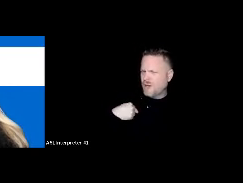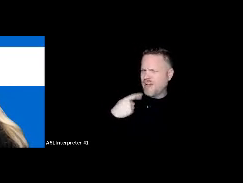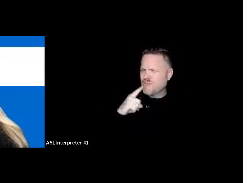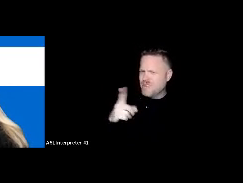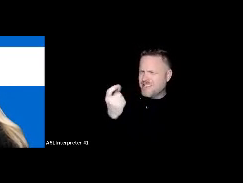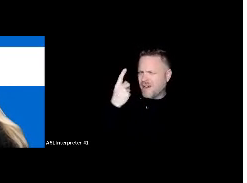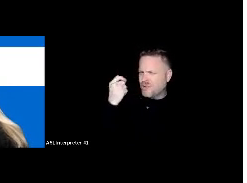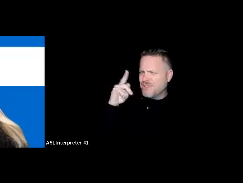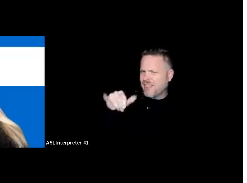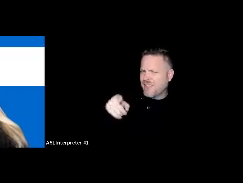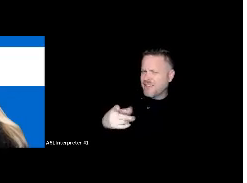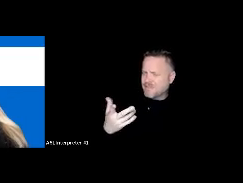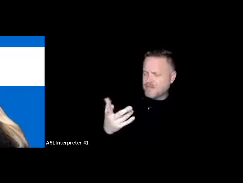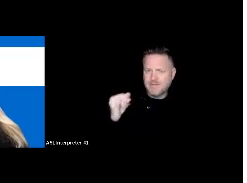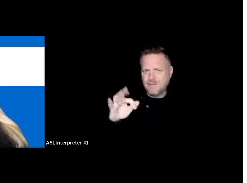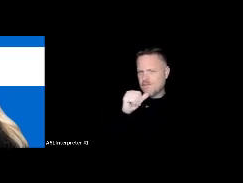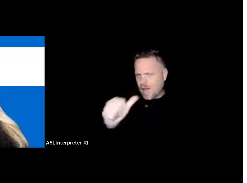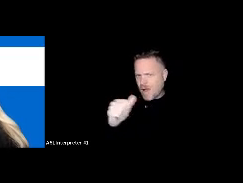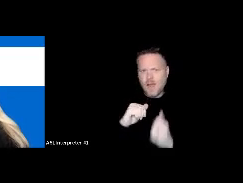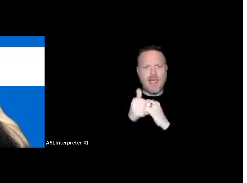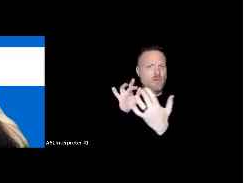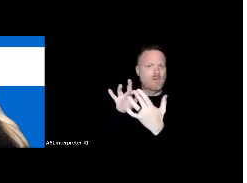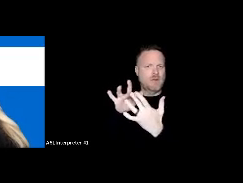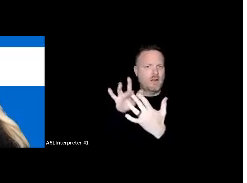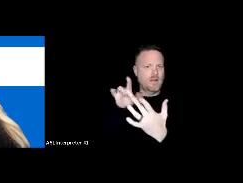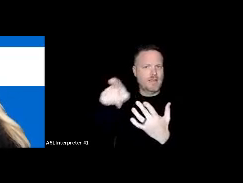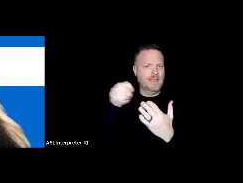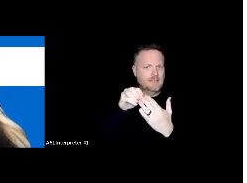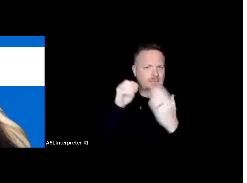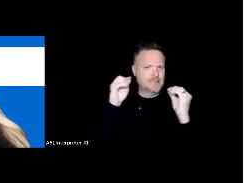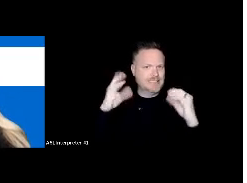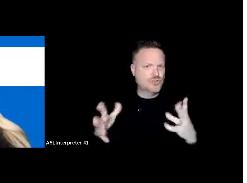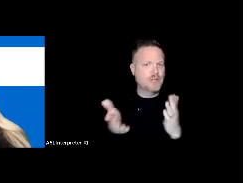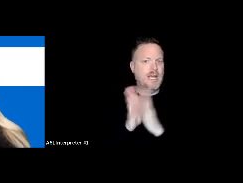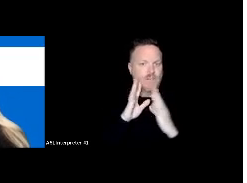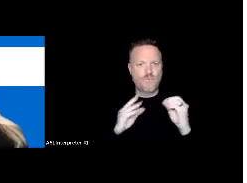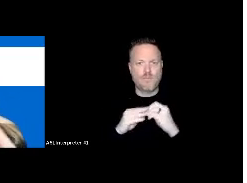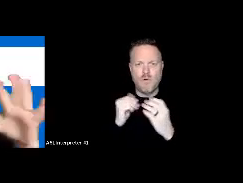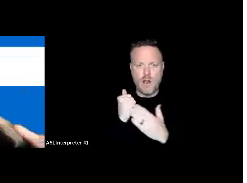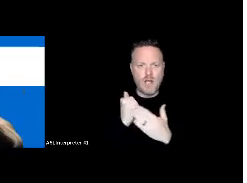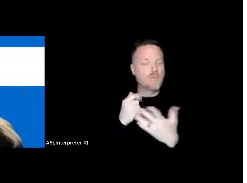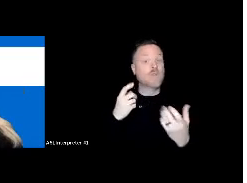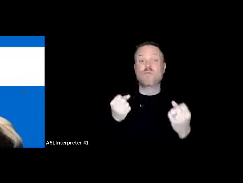If not, how can I contact the teacher for help. We have heard so many students that just get lost,